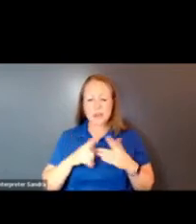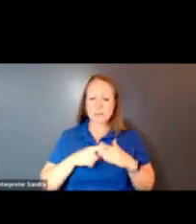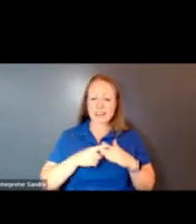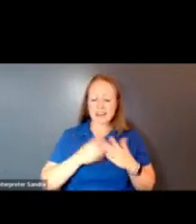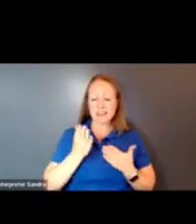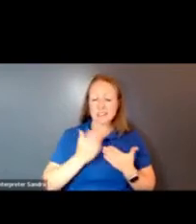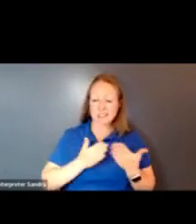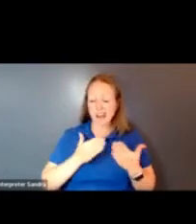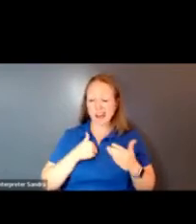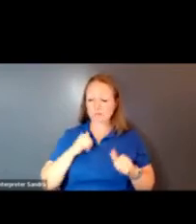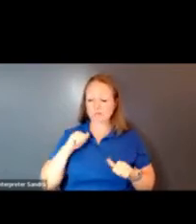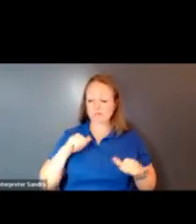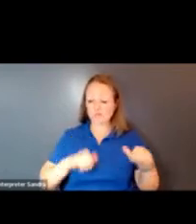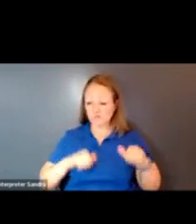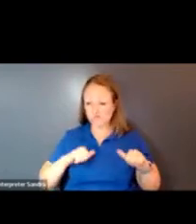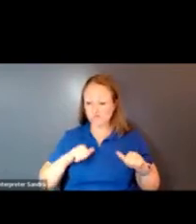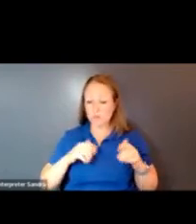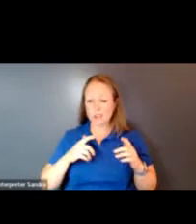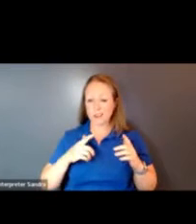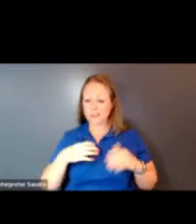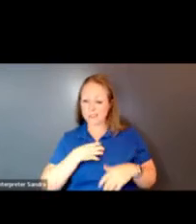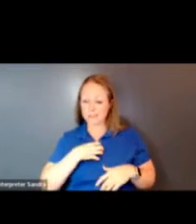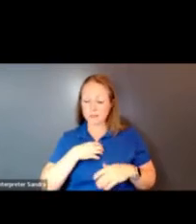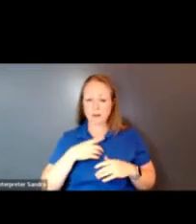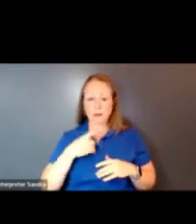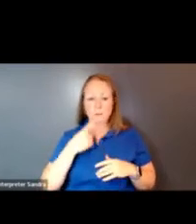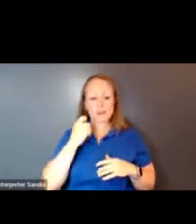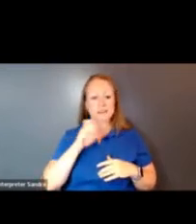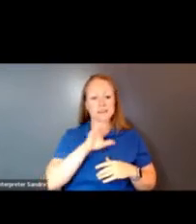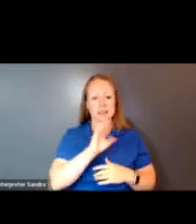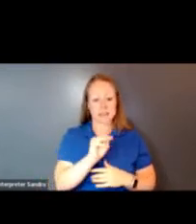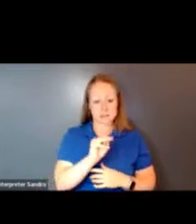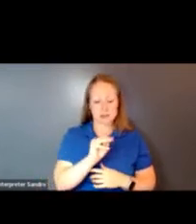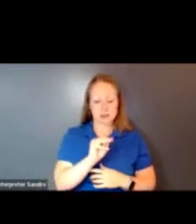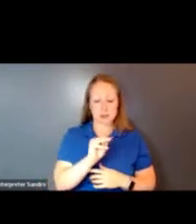related to the fact that the case managers believed that the